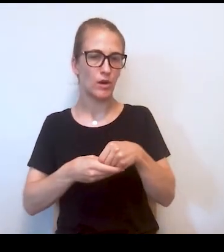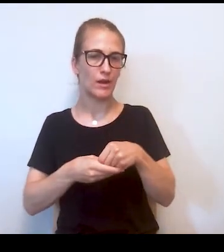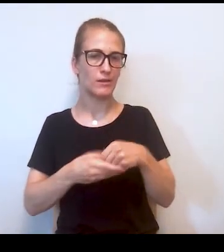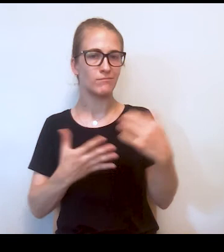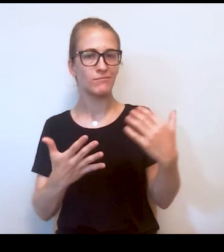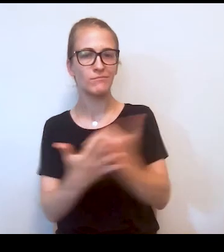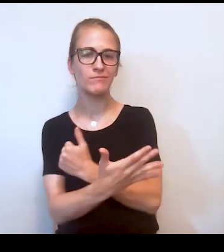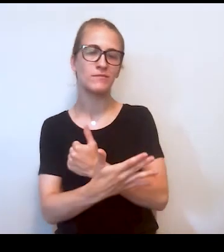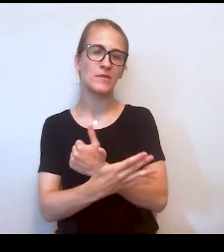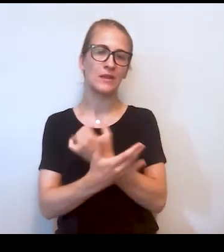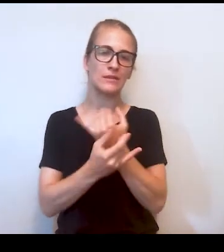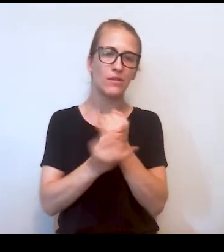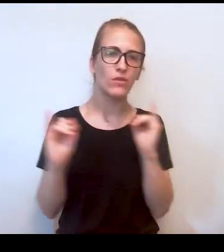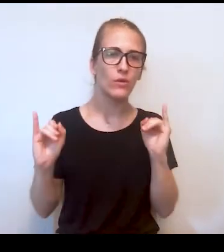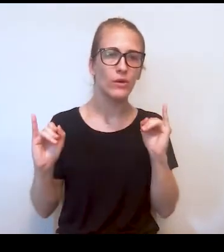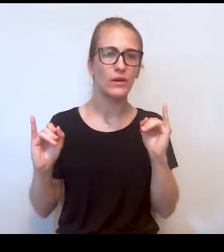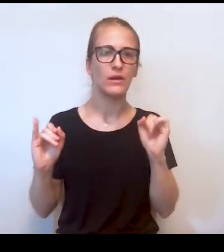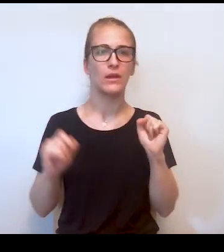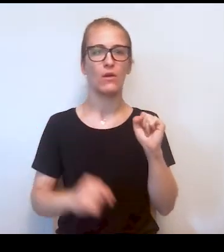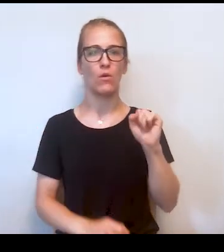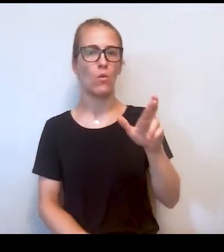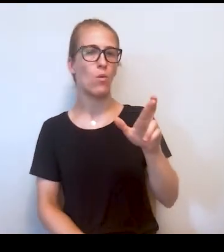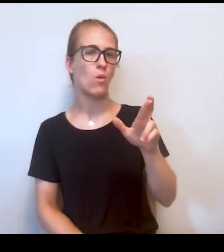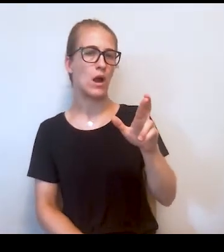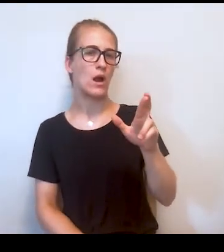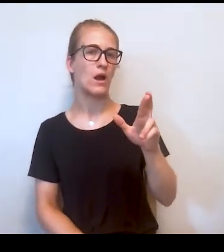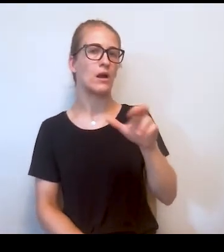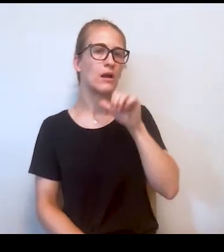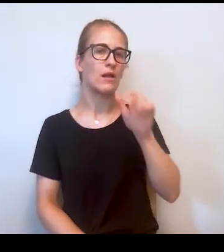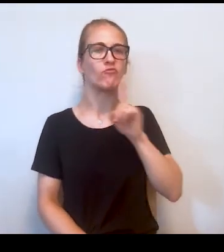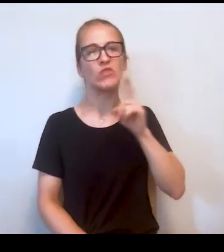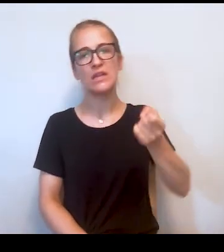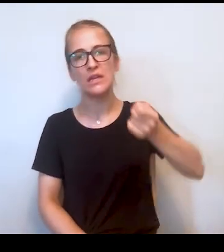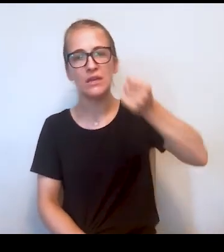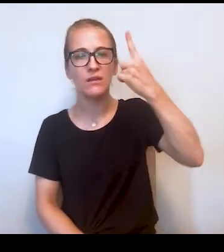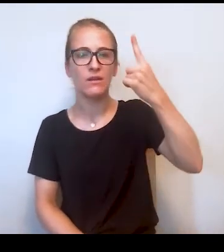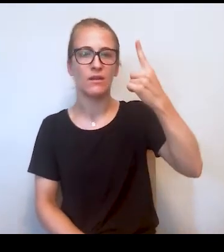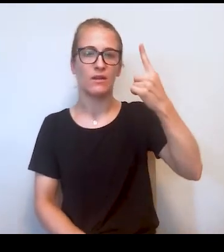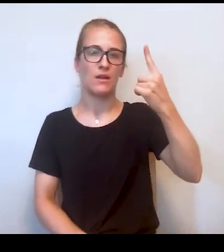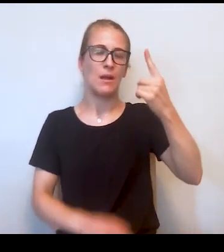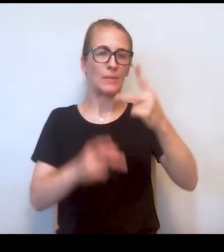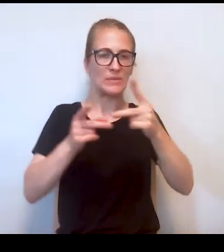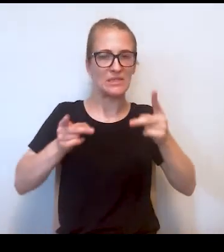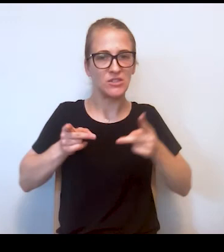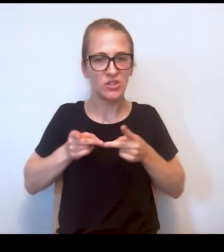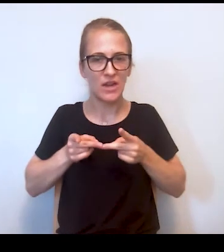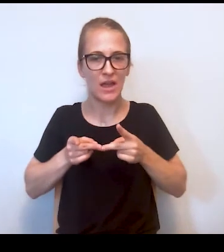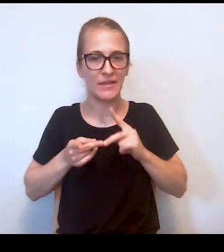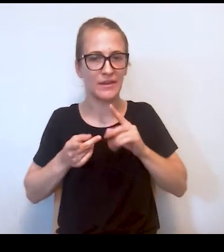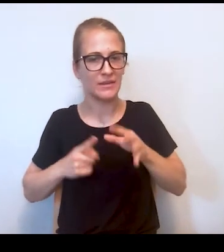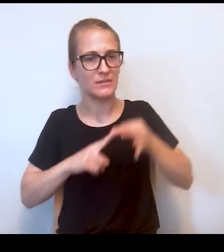especially within the communities impacted, and taking that into consideration.